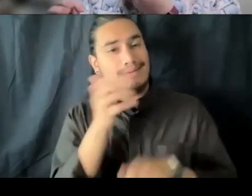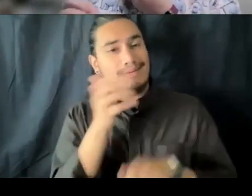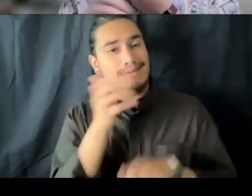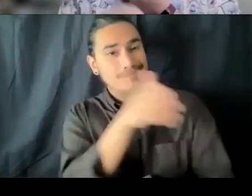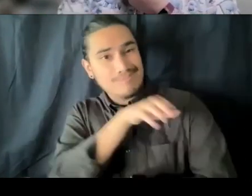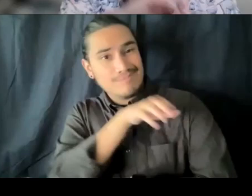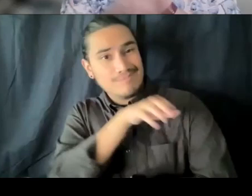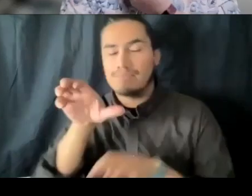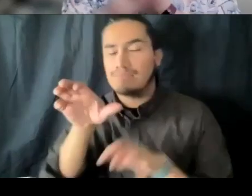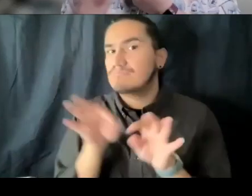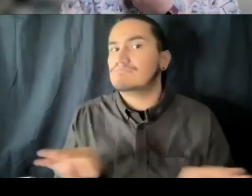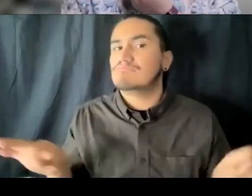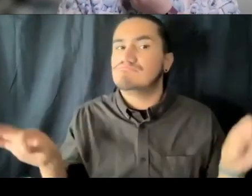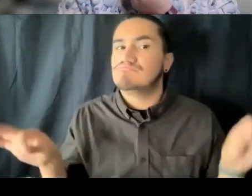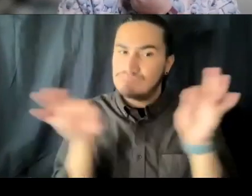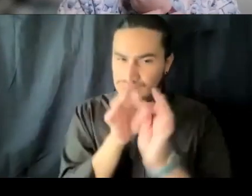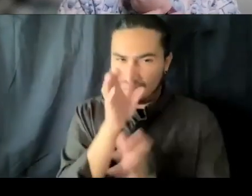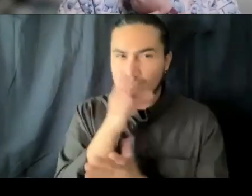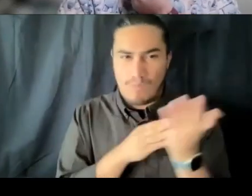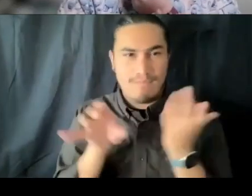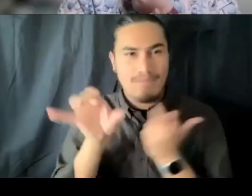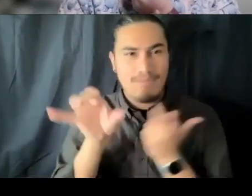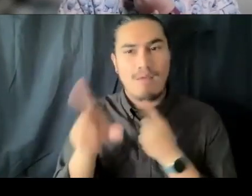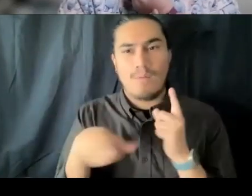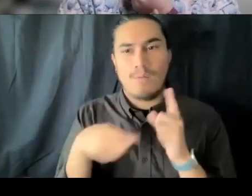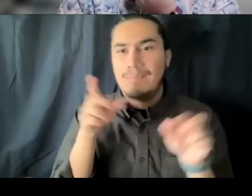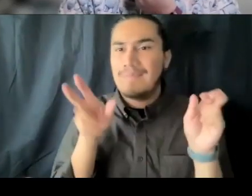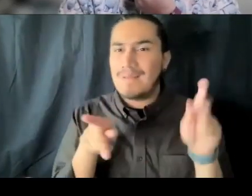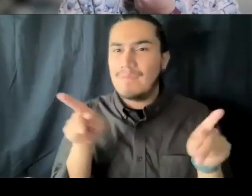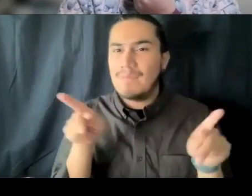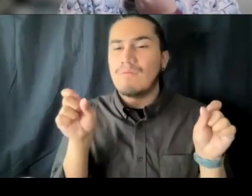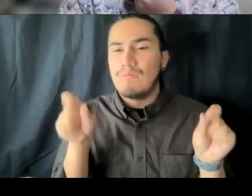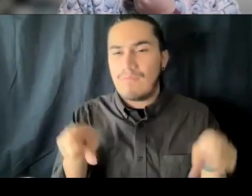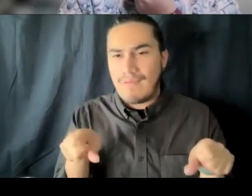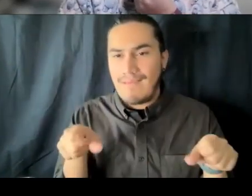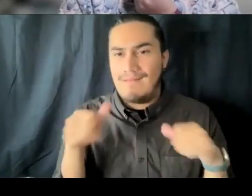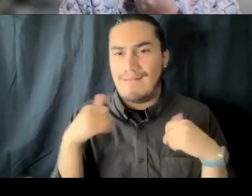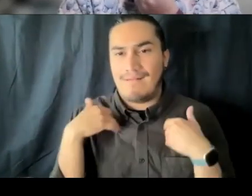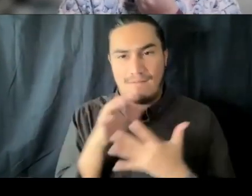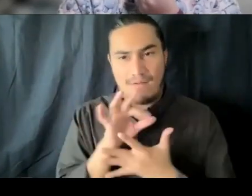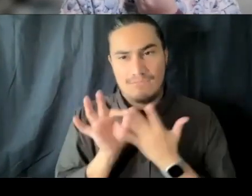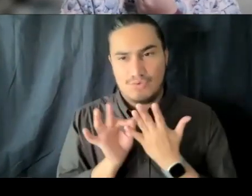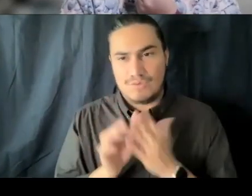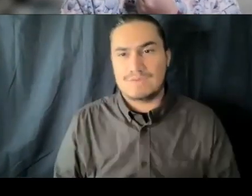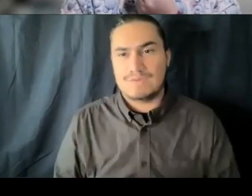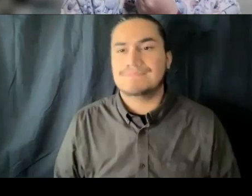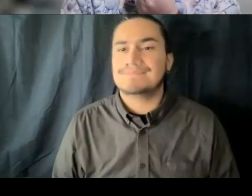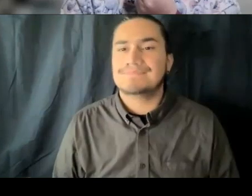So when people are able to have those options. Meeting them where they're at